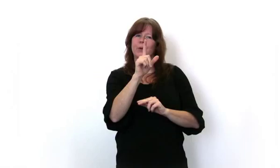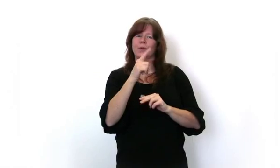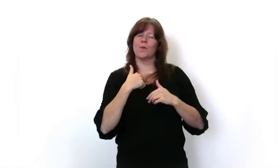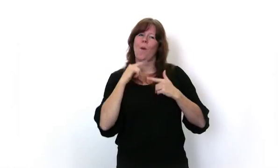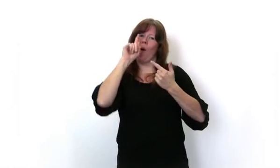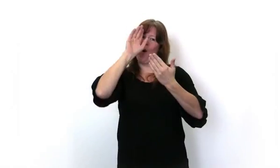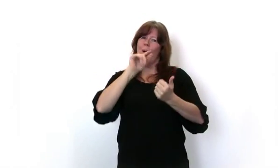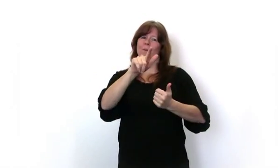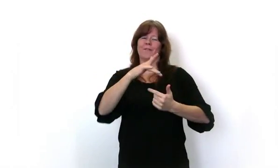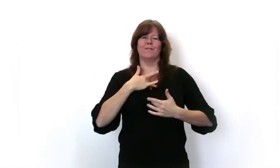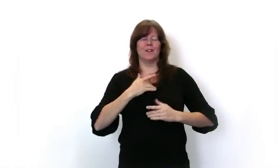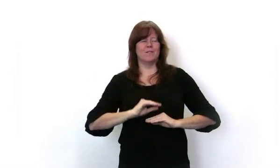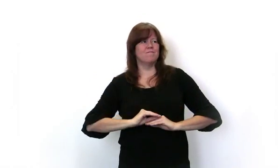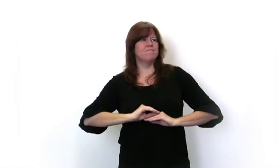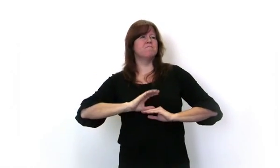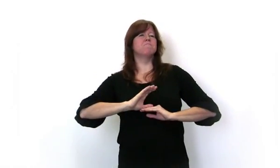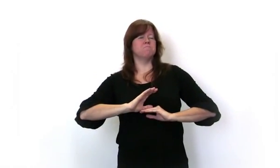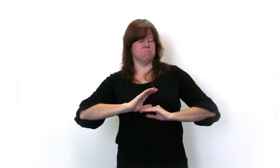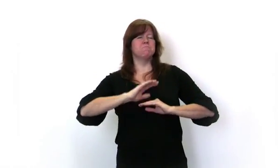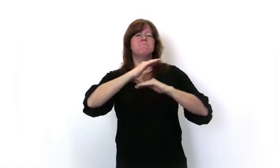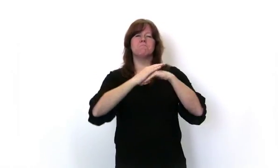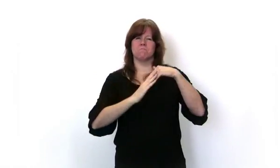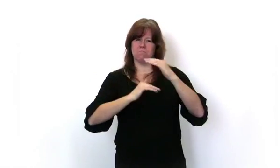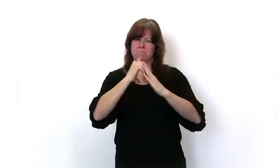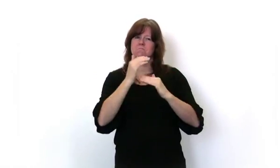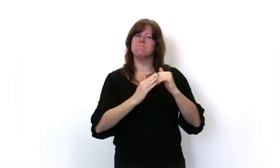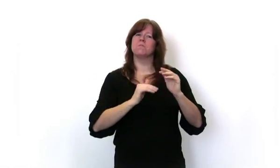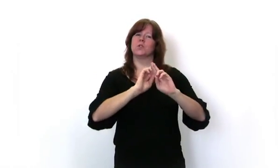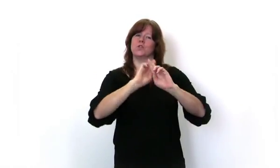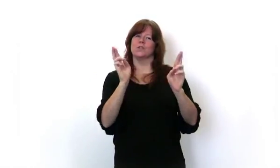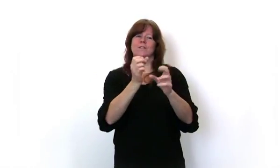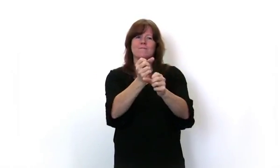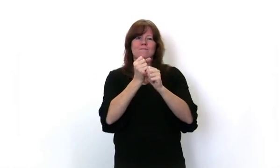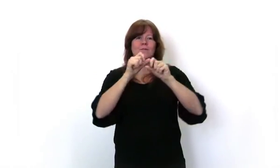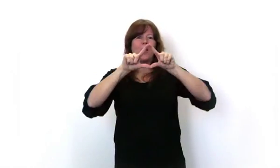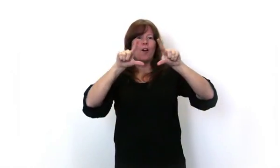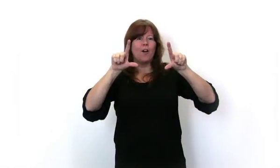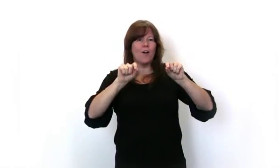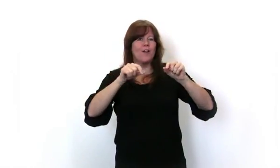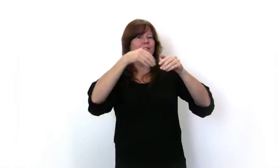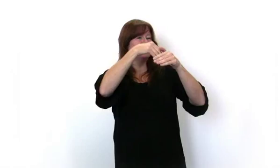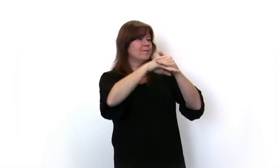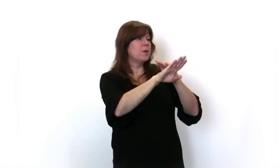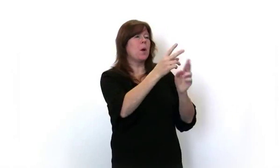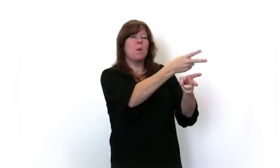You have got your library card and can borrow books and DVDs